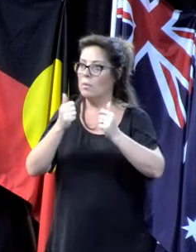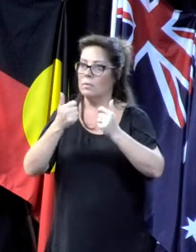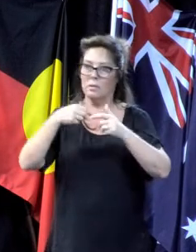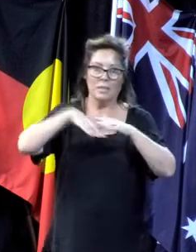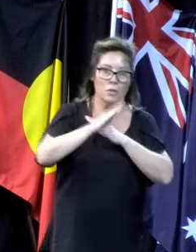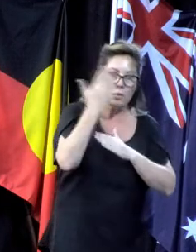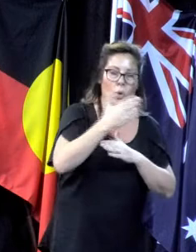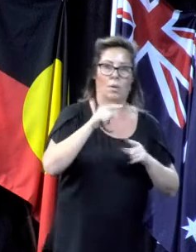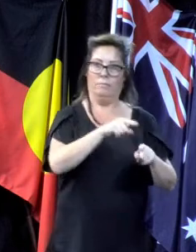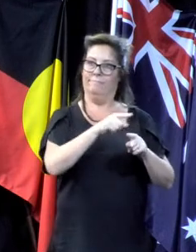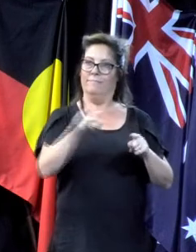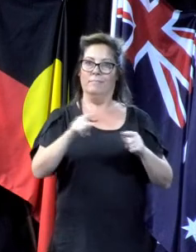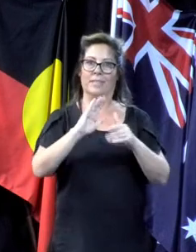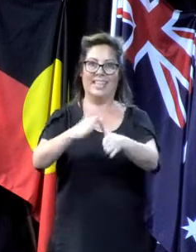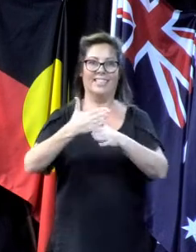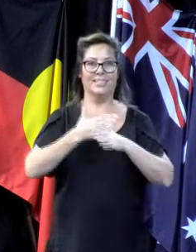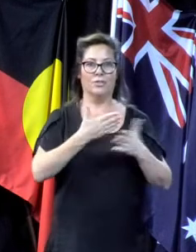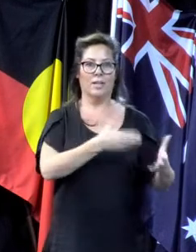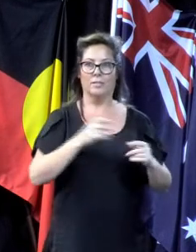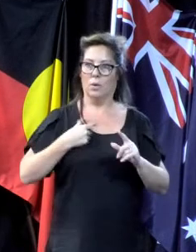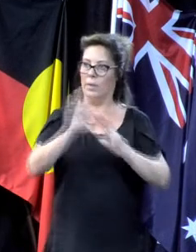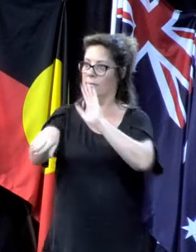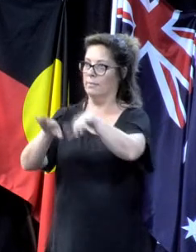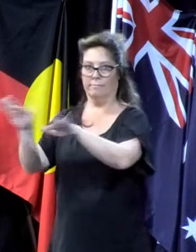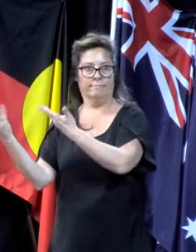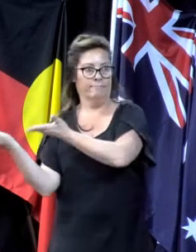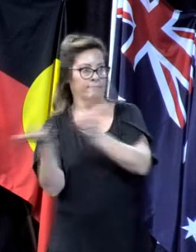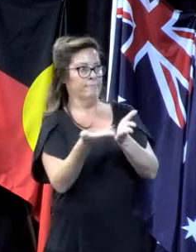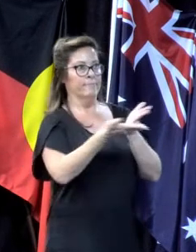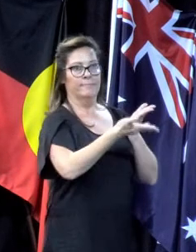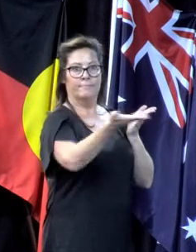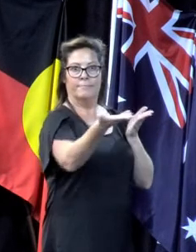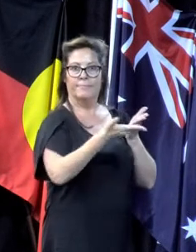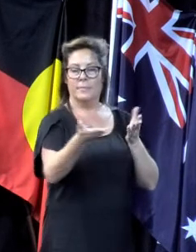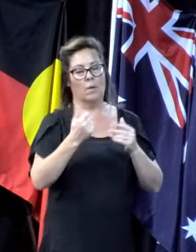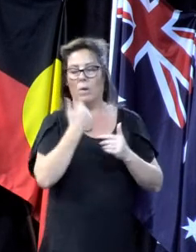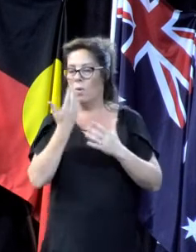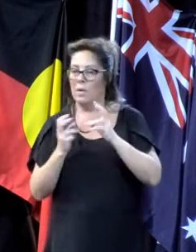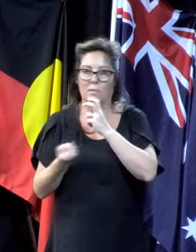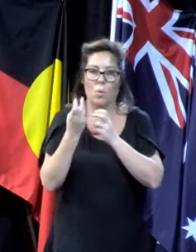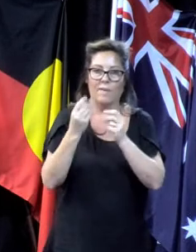Thank you. Ms Prichard? Yes. We did a lot of work around cultural transformation of our indigenous students